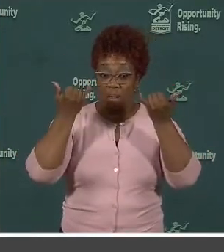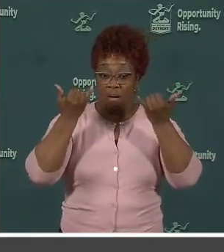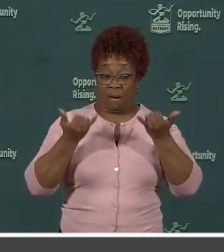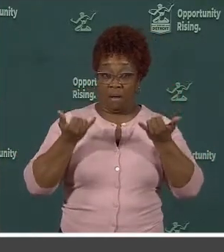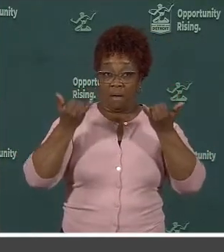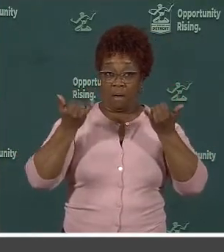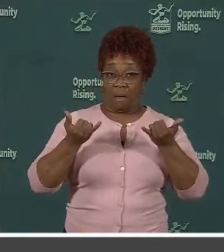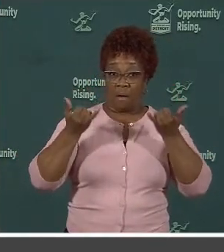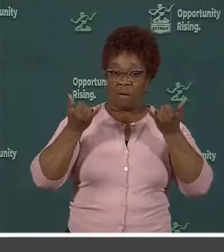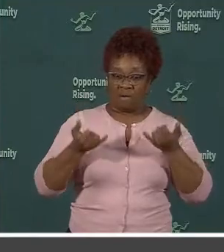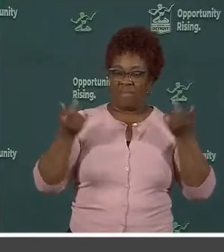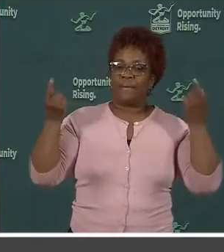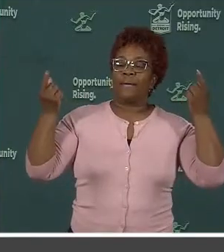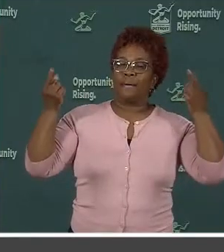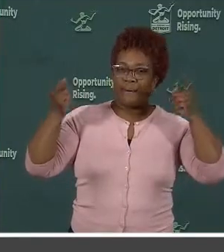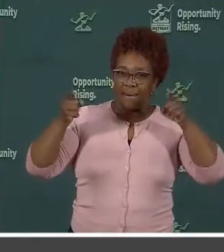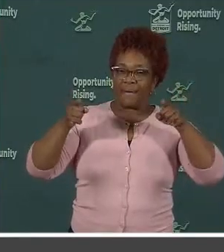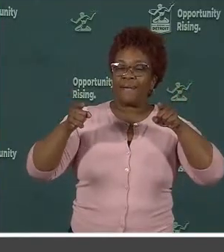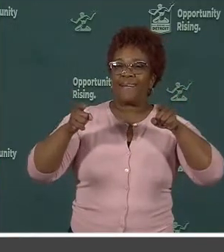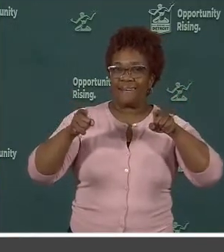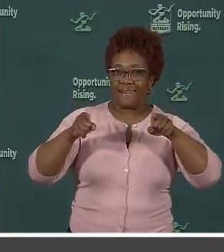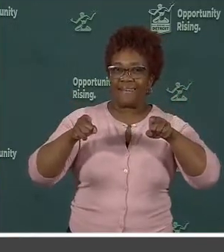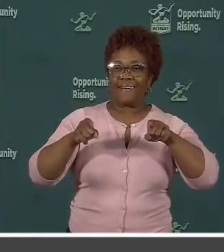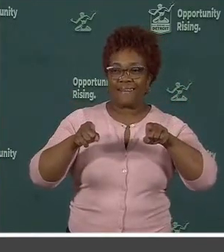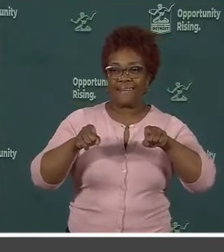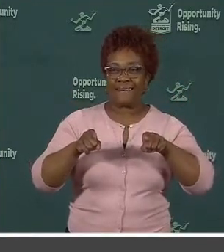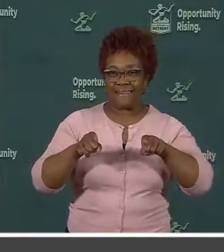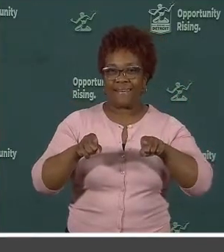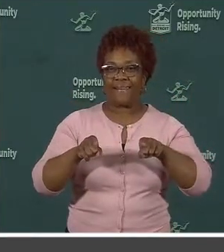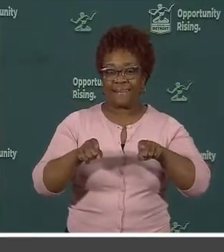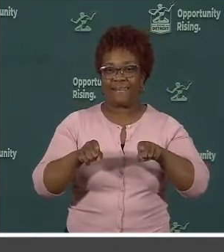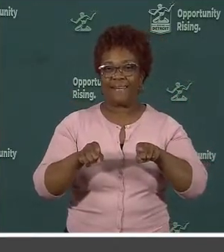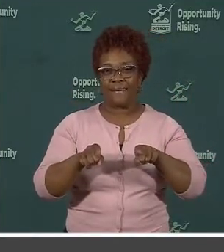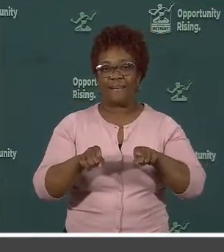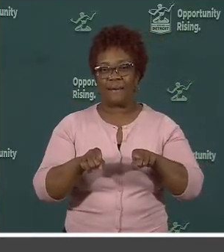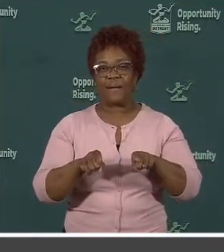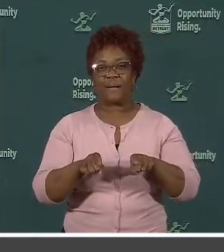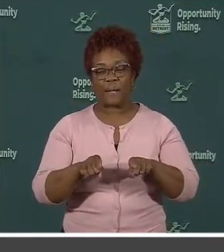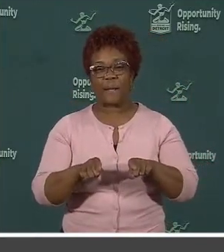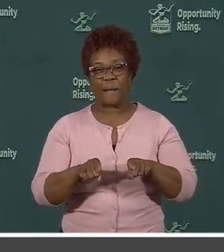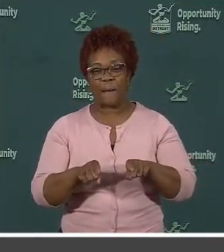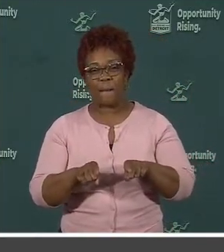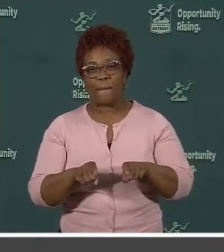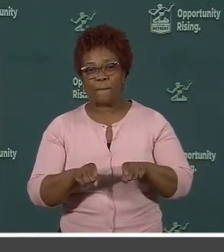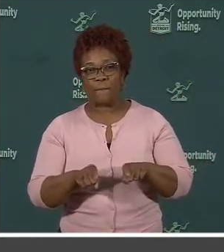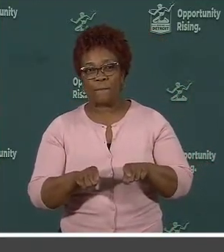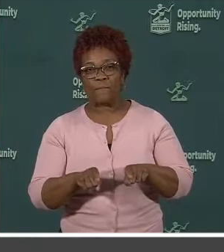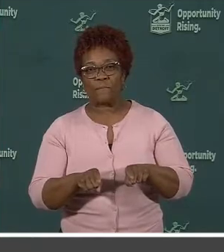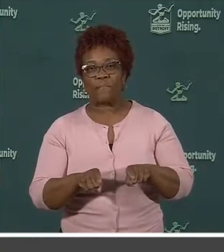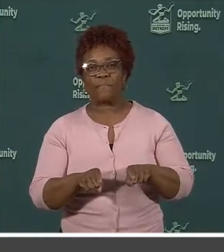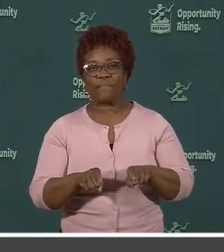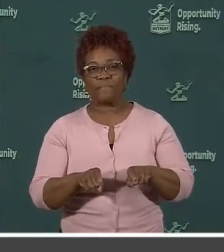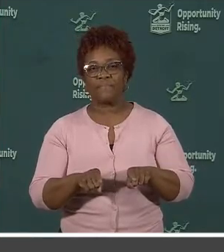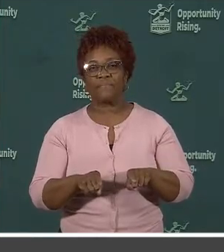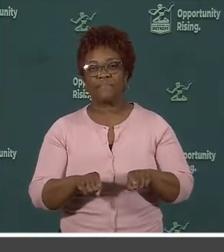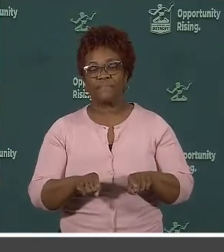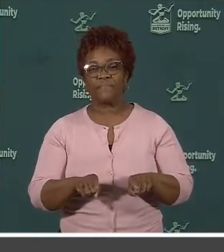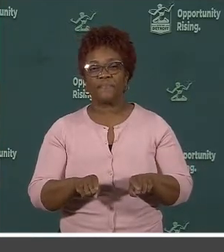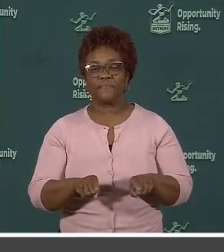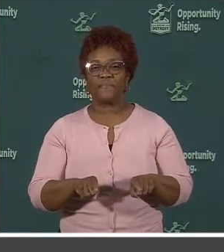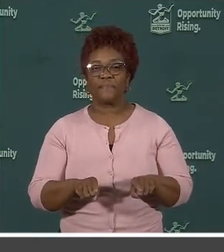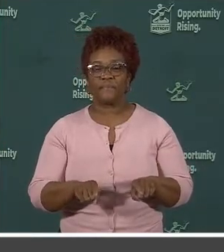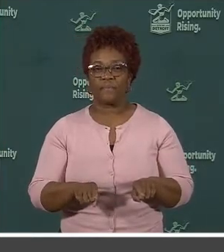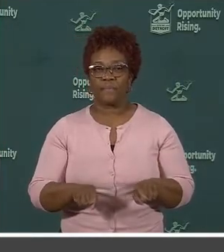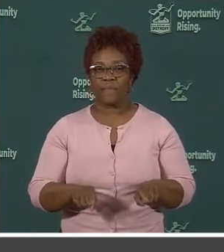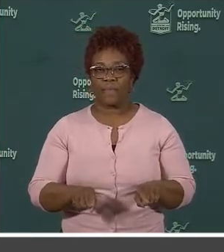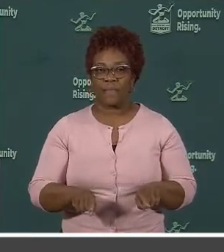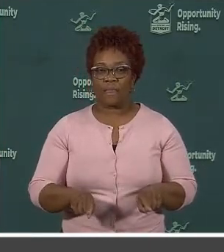PRESENT HAS BROUGHT US DANCE